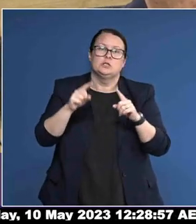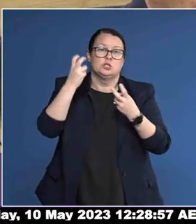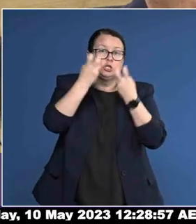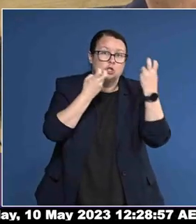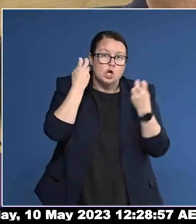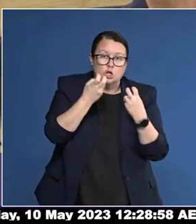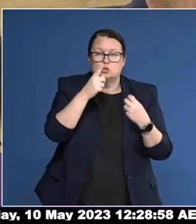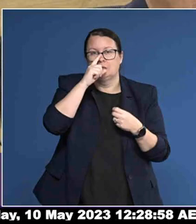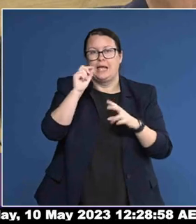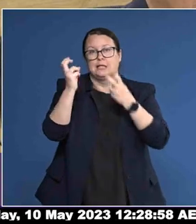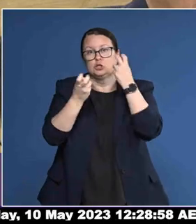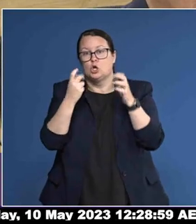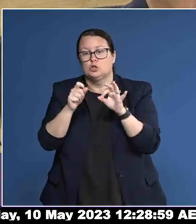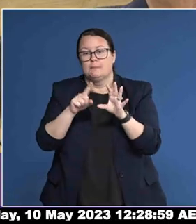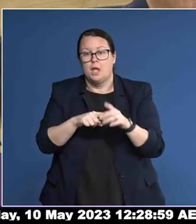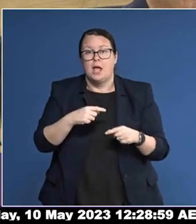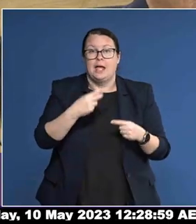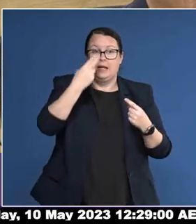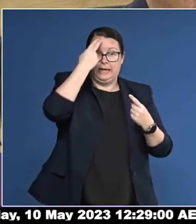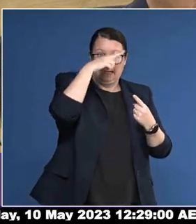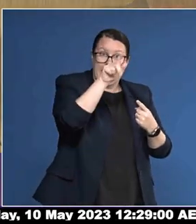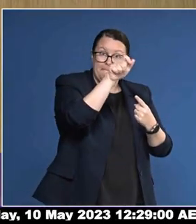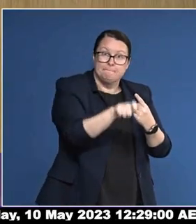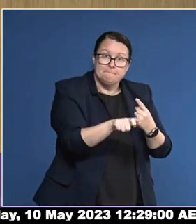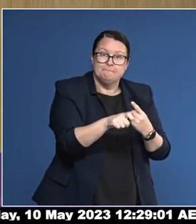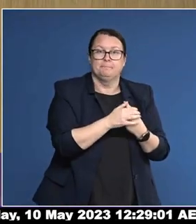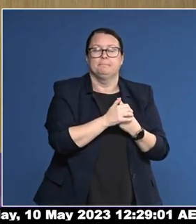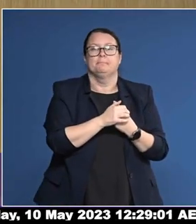entities. You can do it via a person, and if you search via the person, you would see a